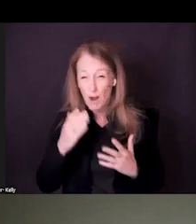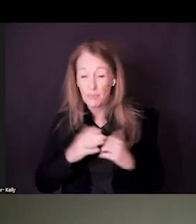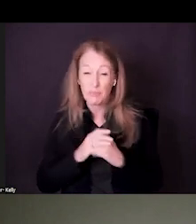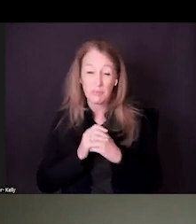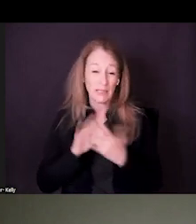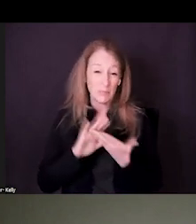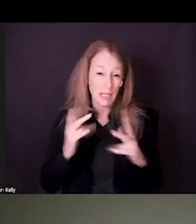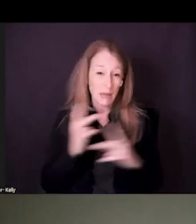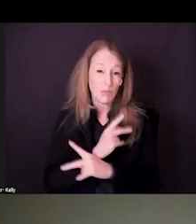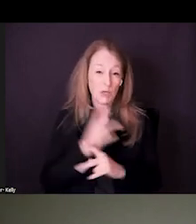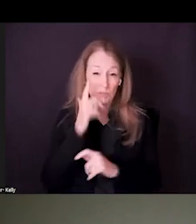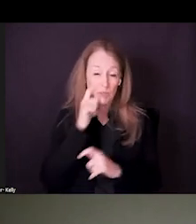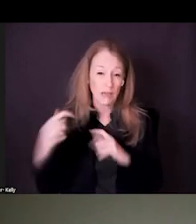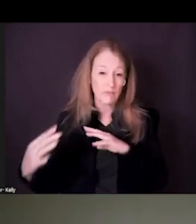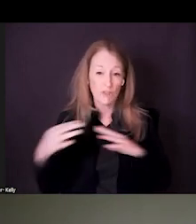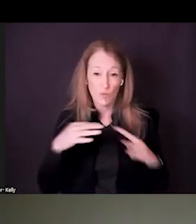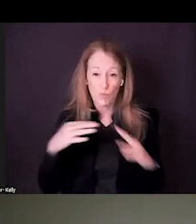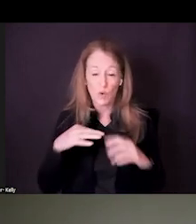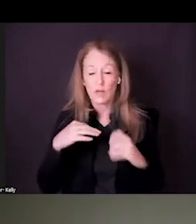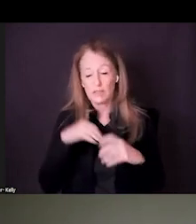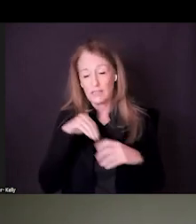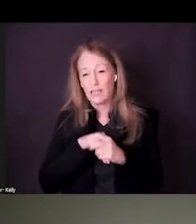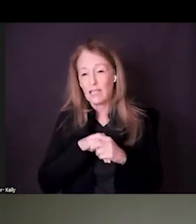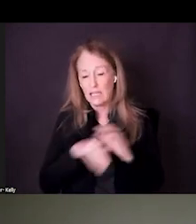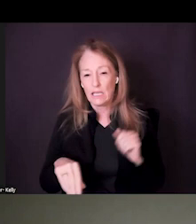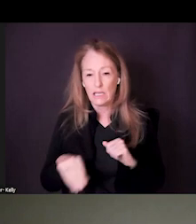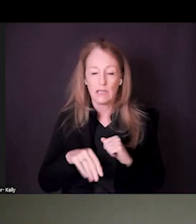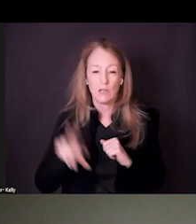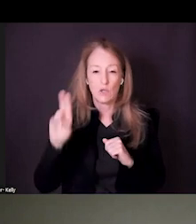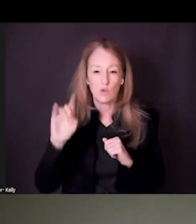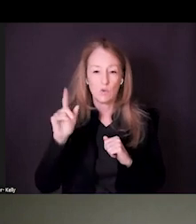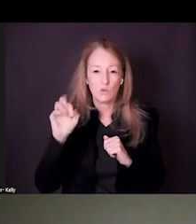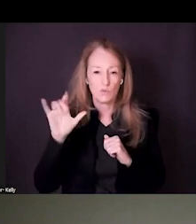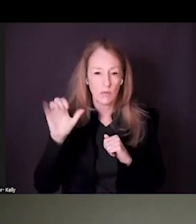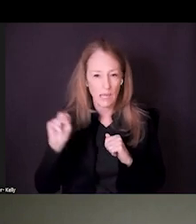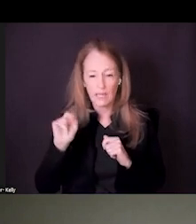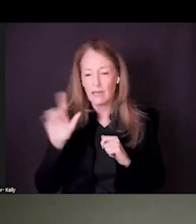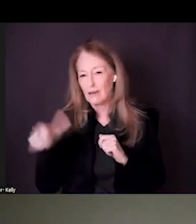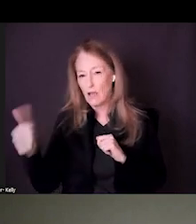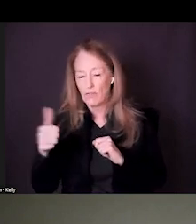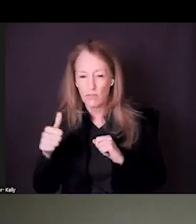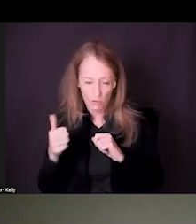IN THE MIDDLE EAST, OUR EXPERTS POINTED OUT THAT WE HAVE TO HAVE